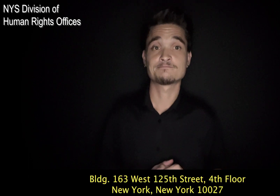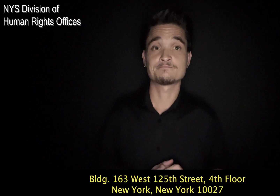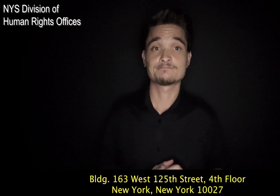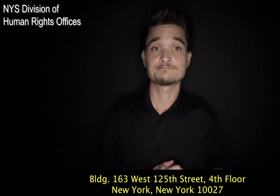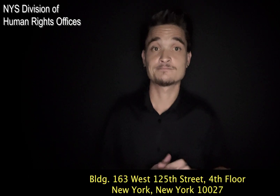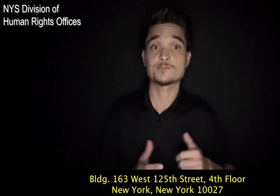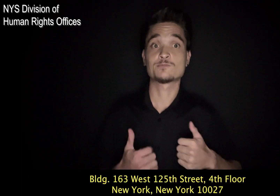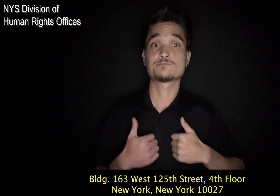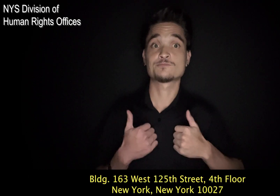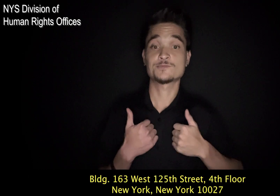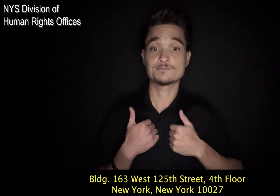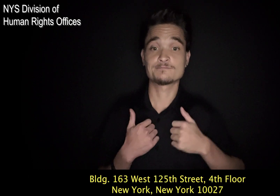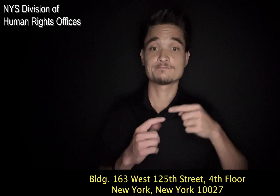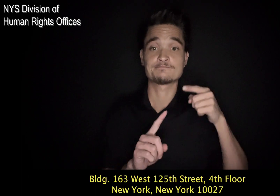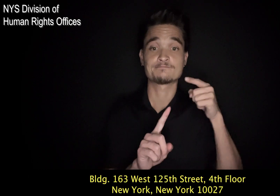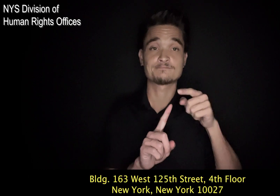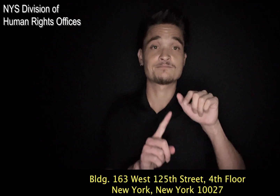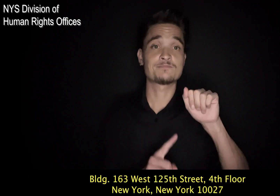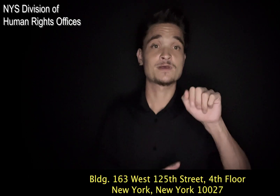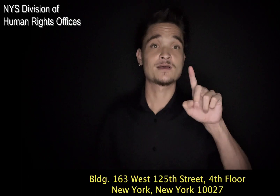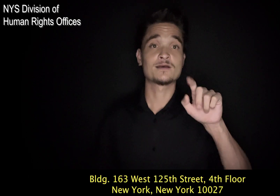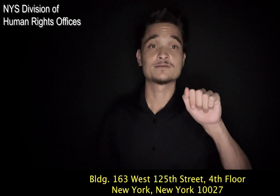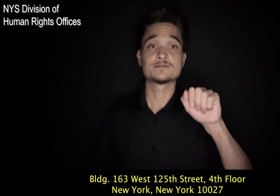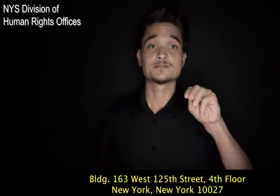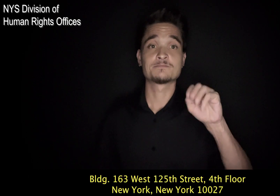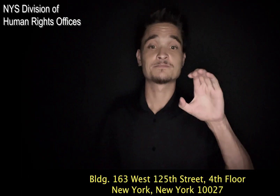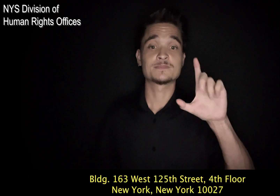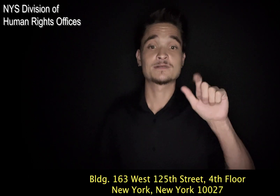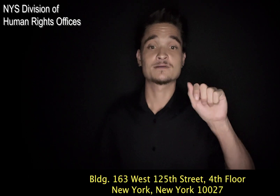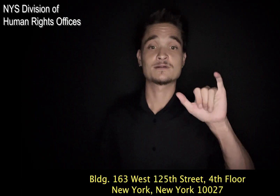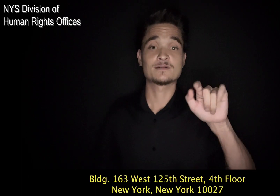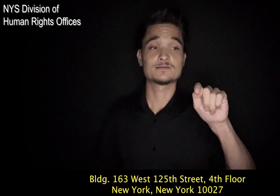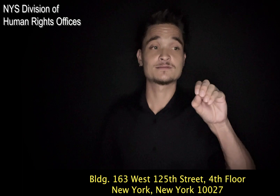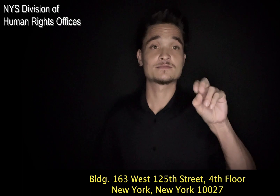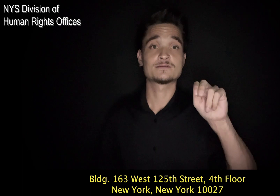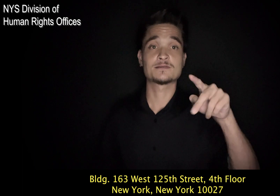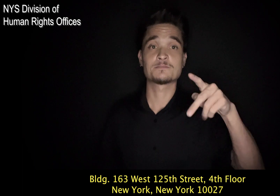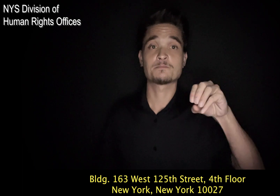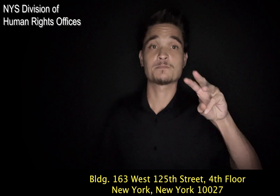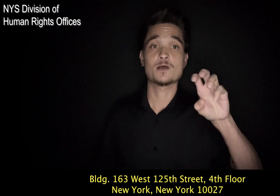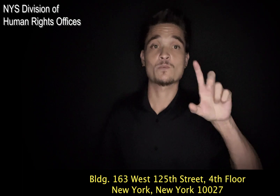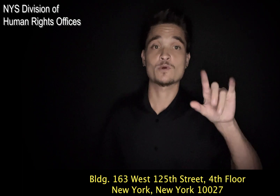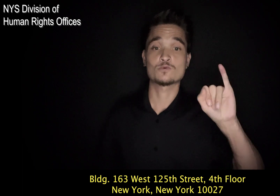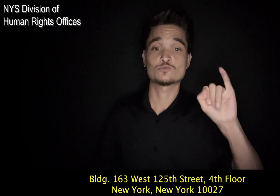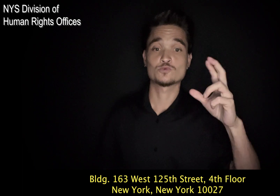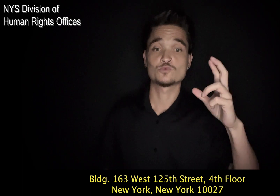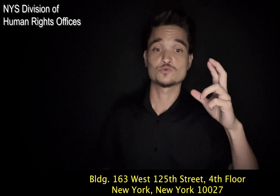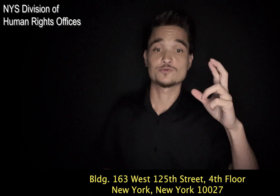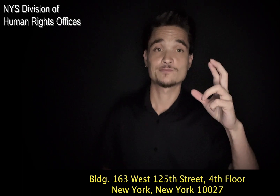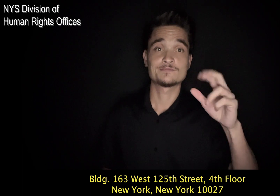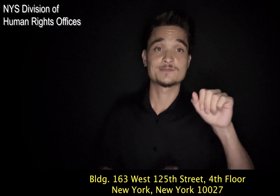Bldg. 163 West 125th Street, 4th Floor New York, New York 10027